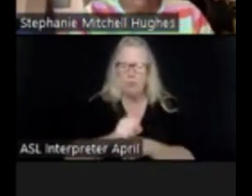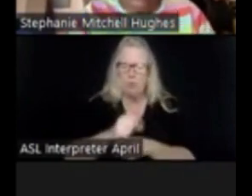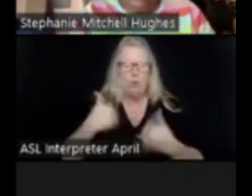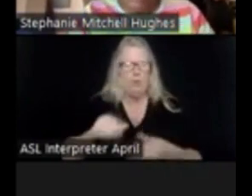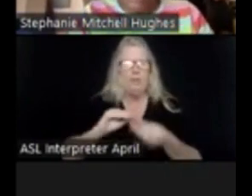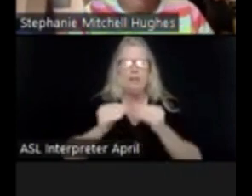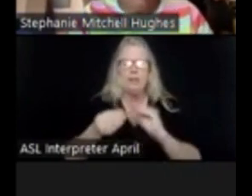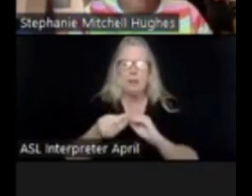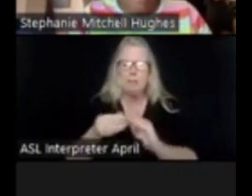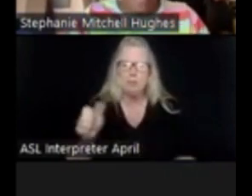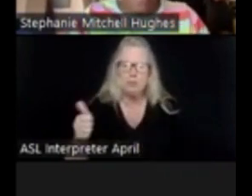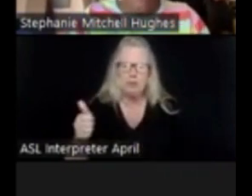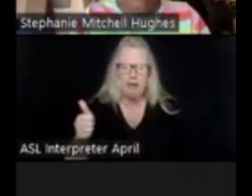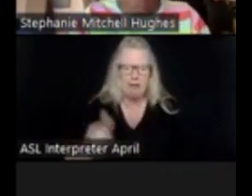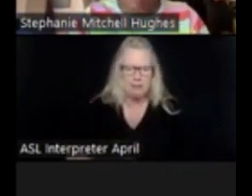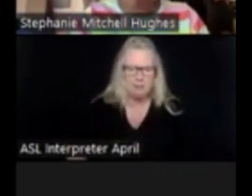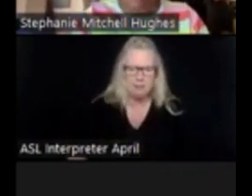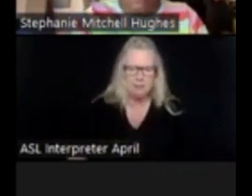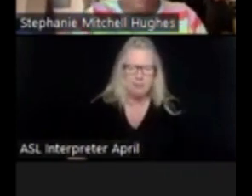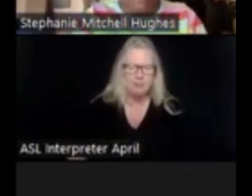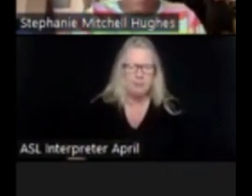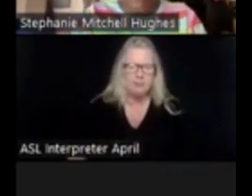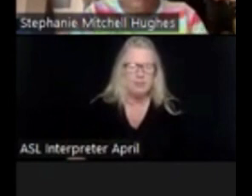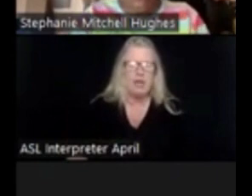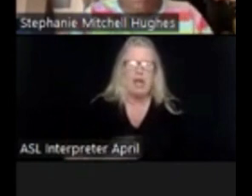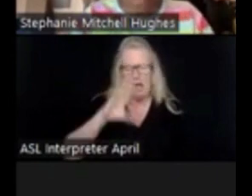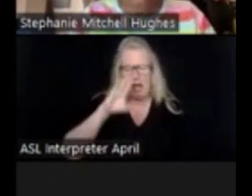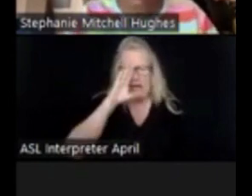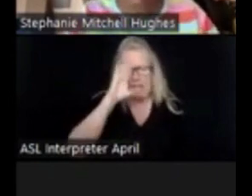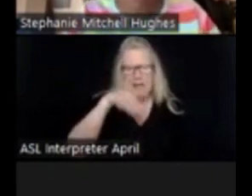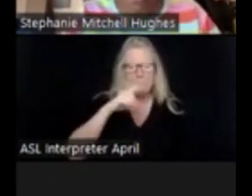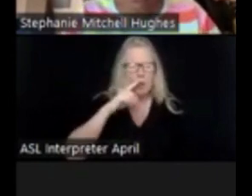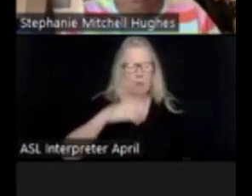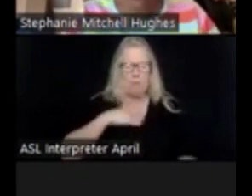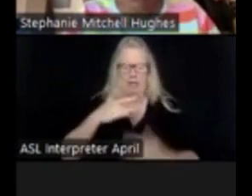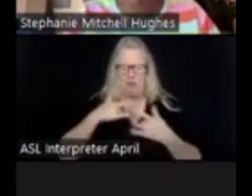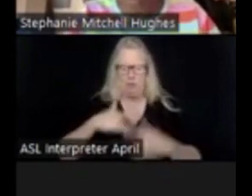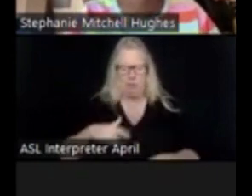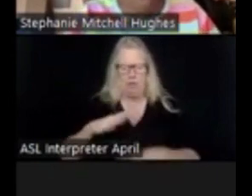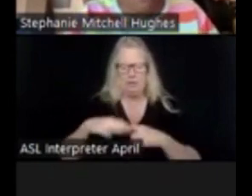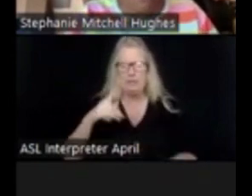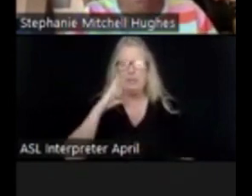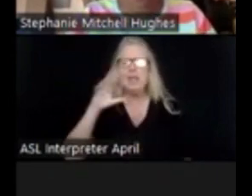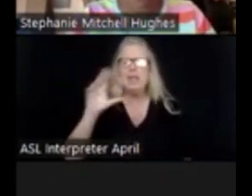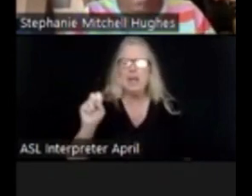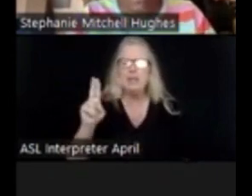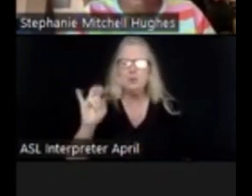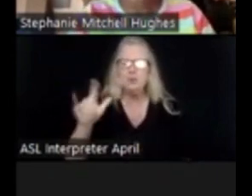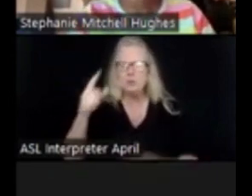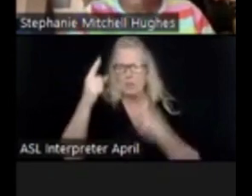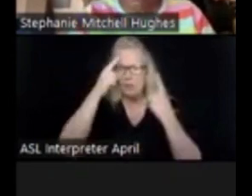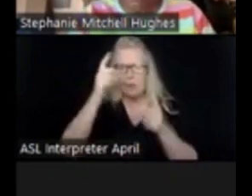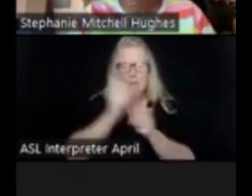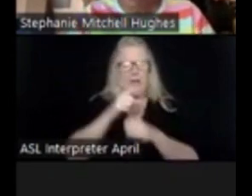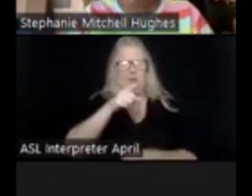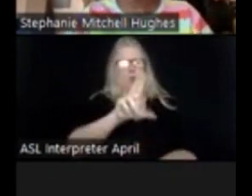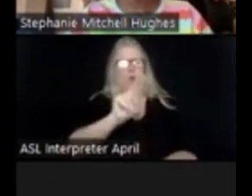YEA, I KNOW MY SUICIDAL THOUGHTS AND DEPRESSION MAKE YOU UNCOMFORTABLE. YES.